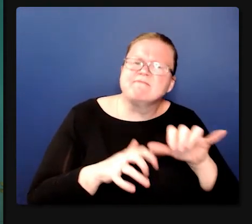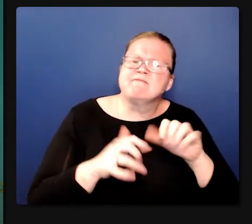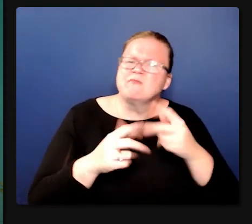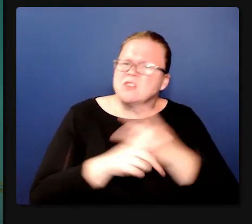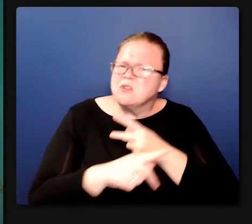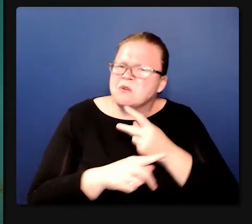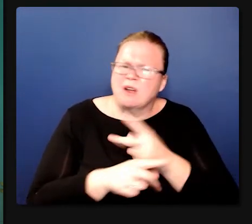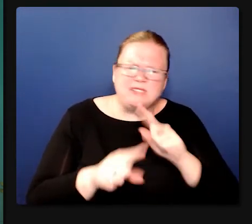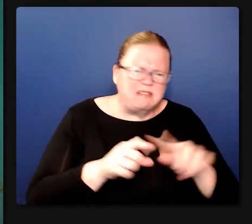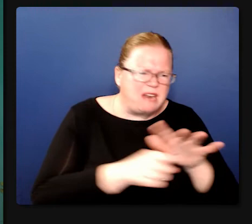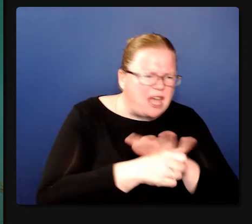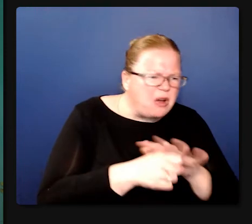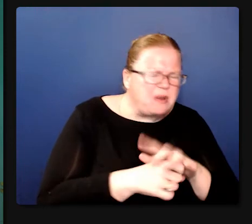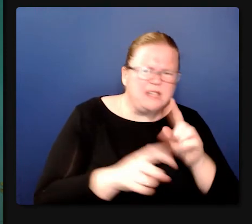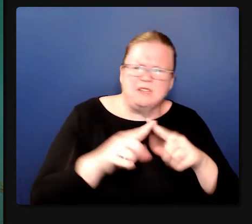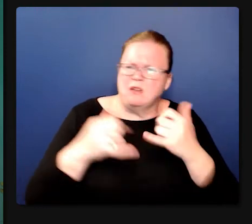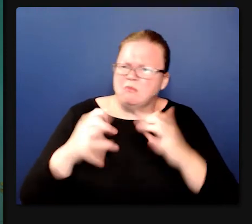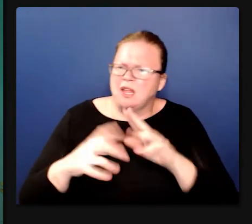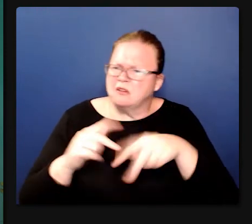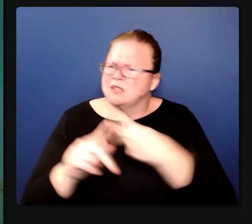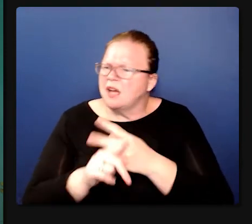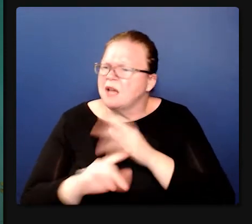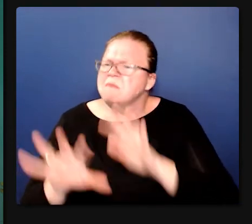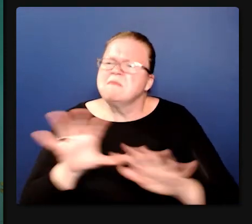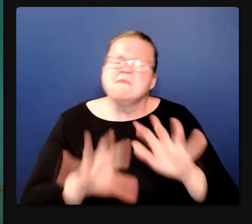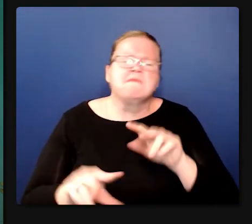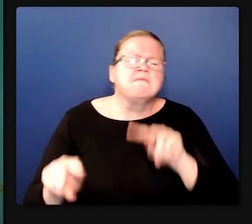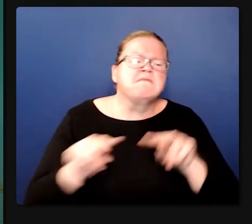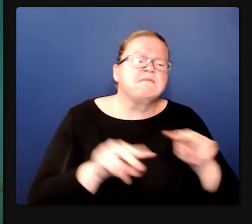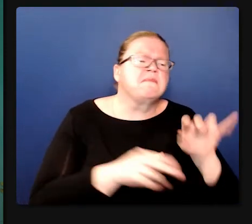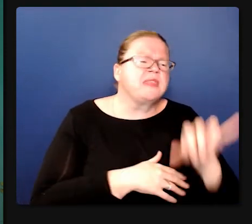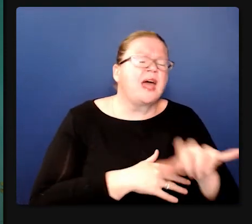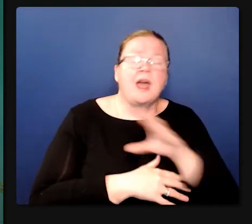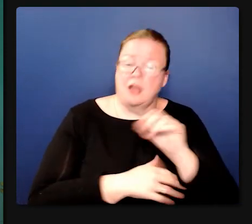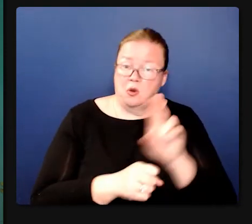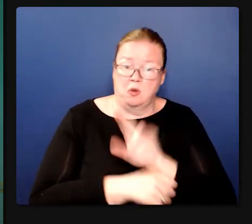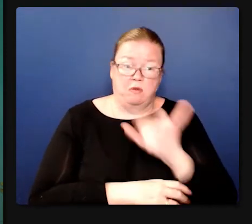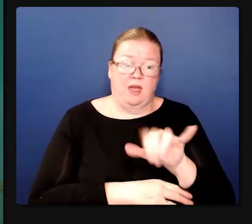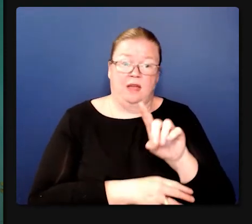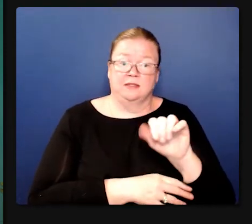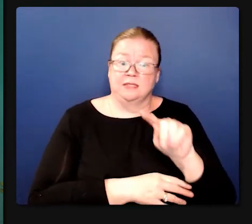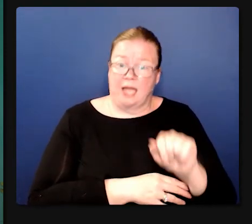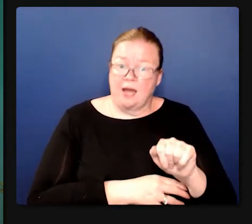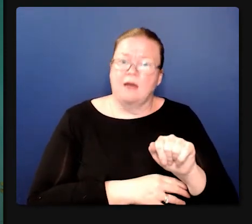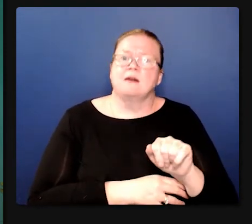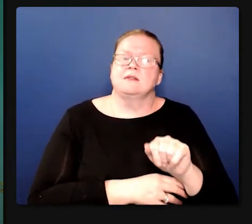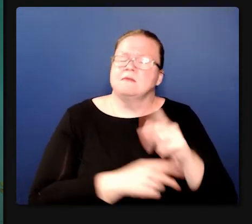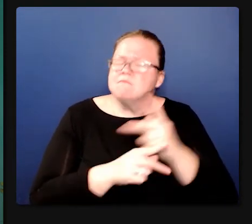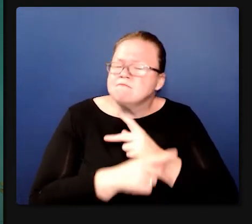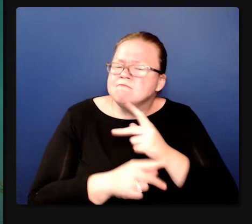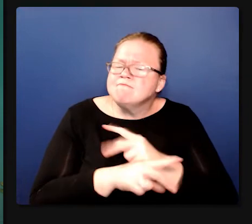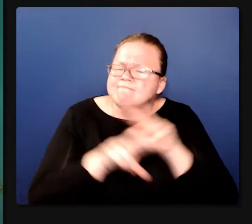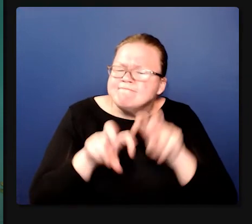different regions, different player types and whatnot. And we use data to derive insights and go about how to improve